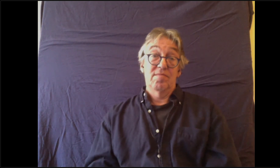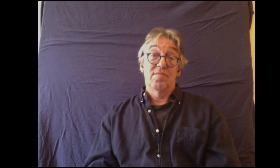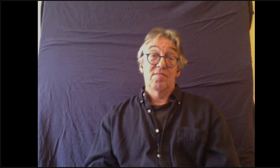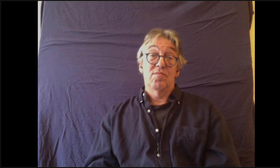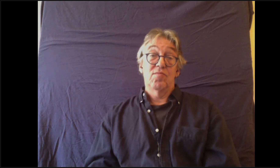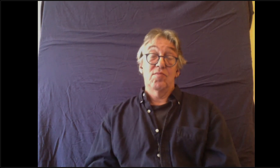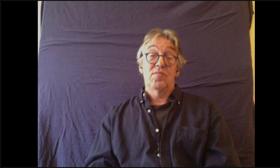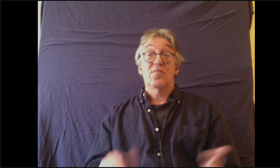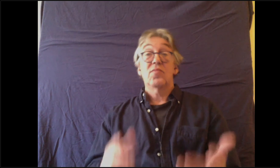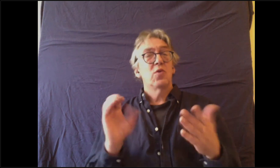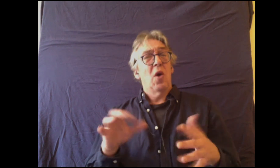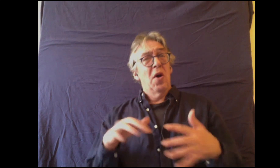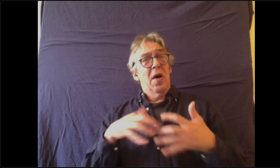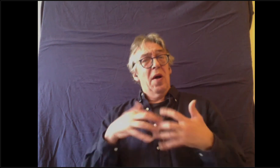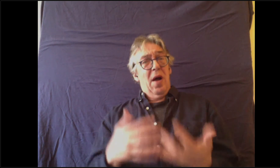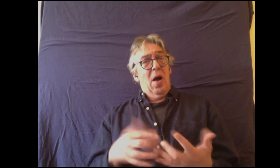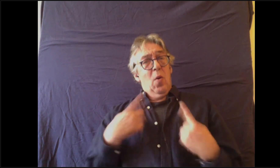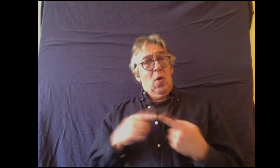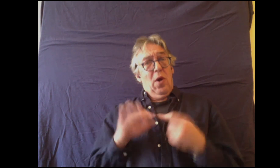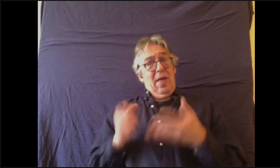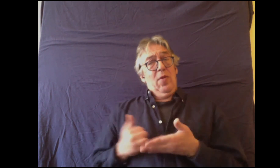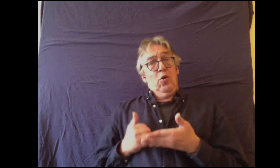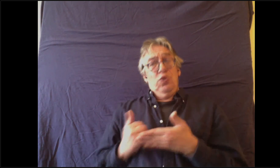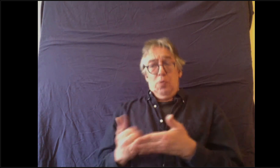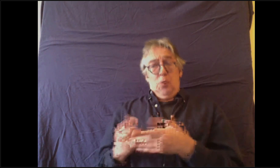So how can we support those DPOs?